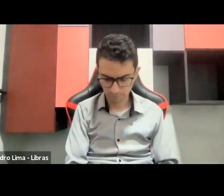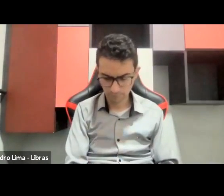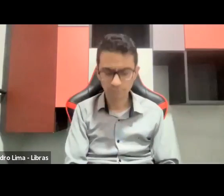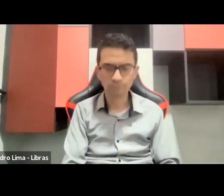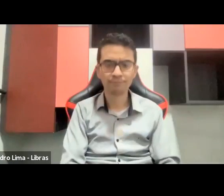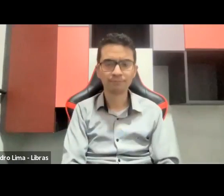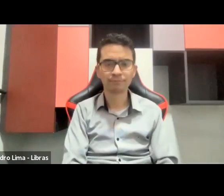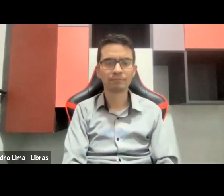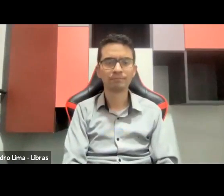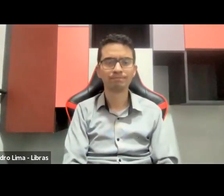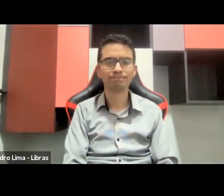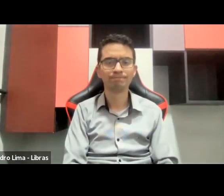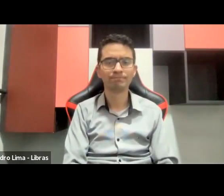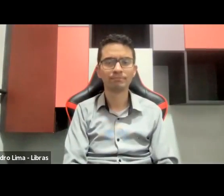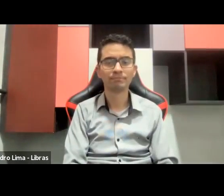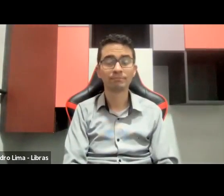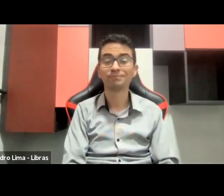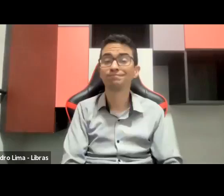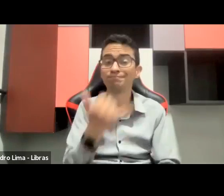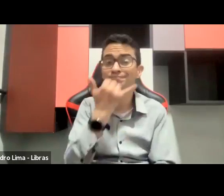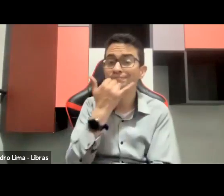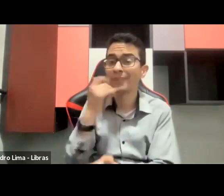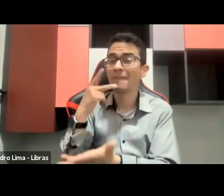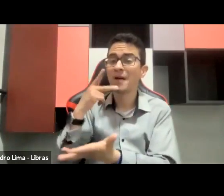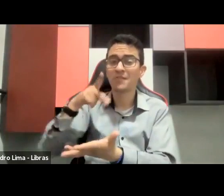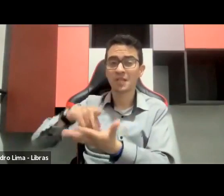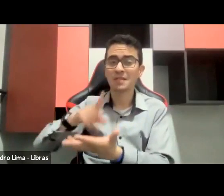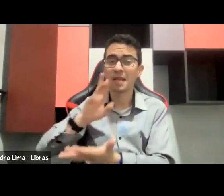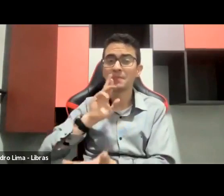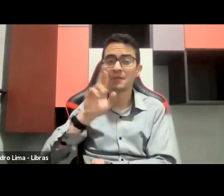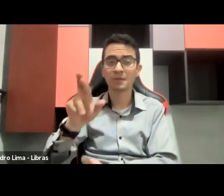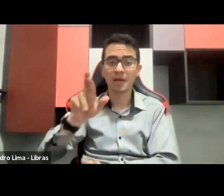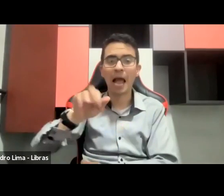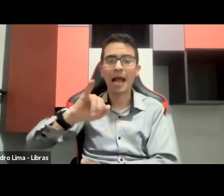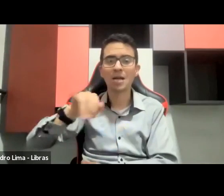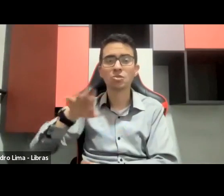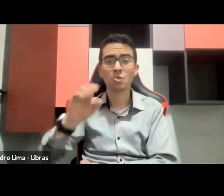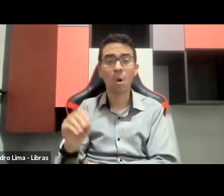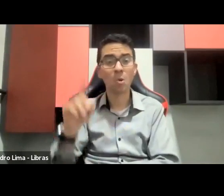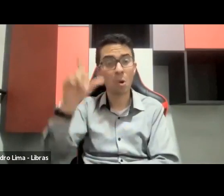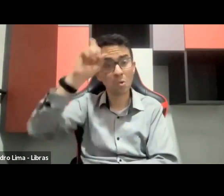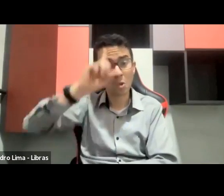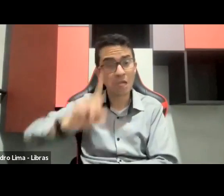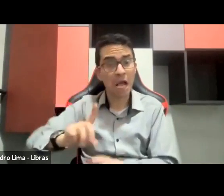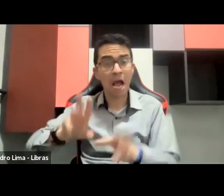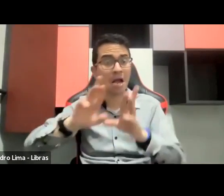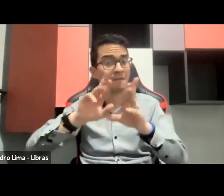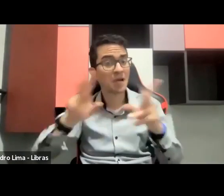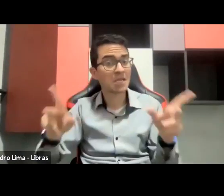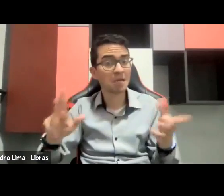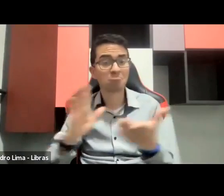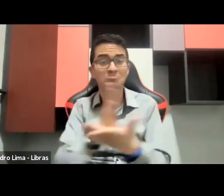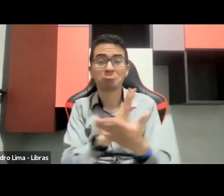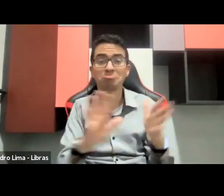you do. about this. this day distinction between good and between good and. and well.